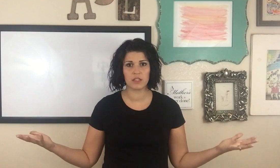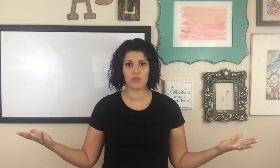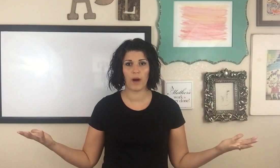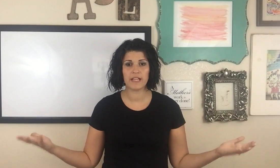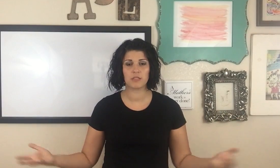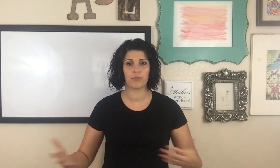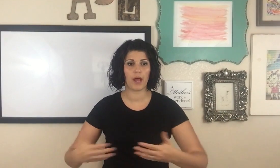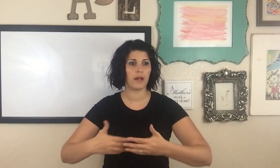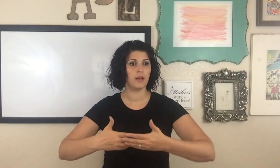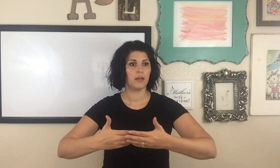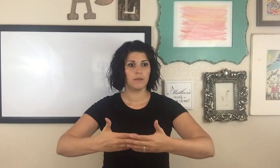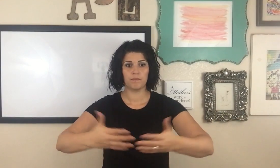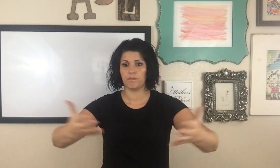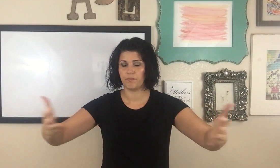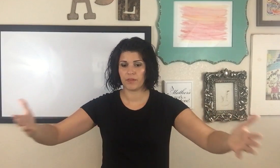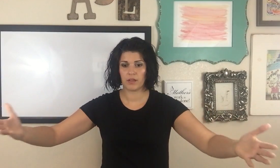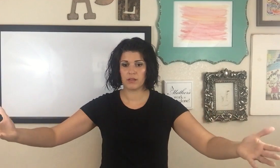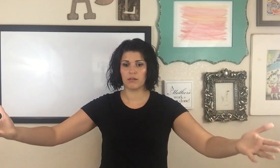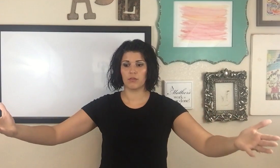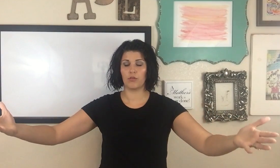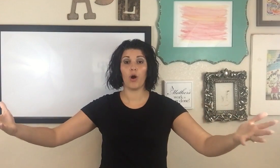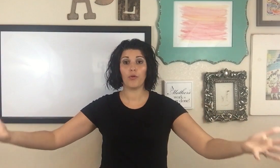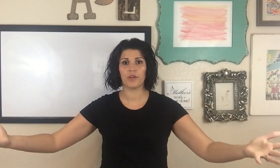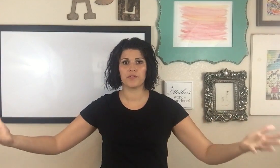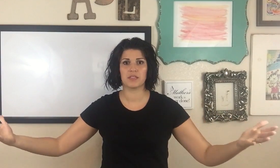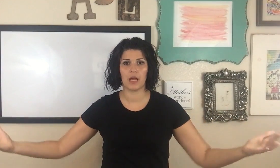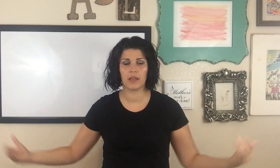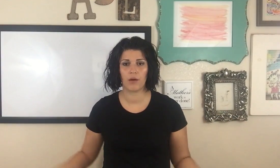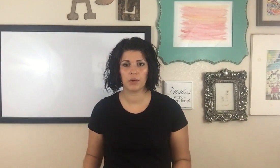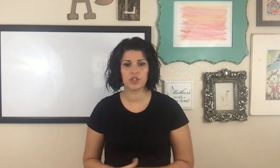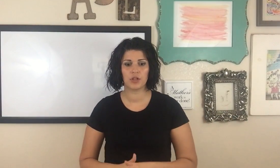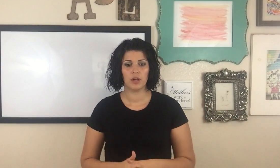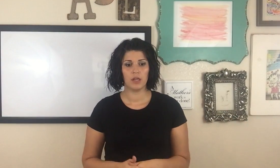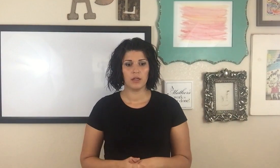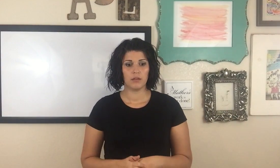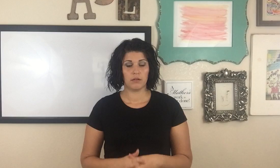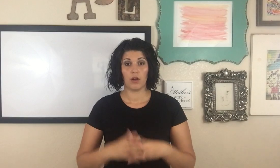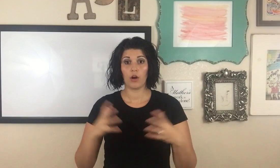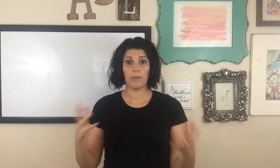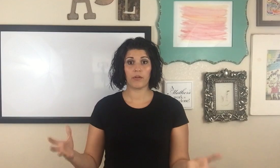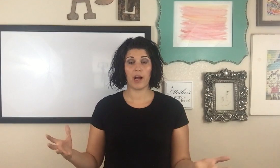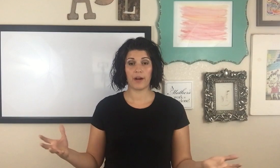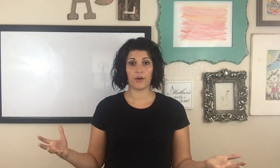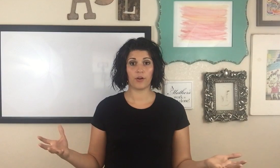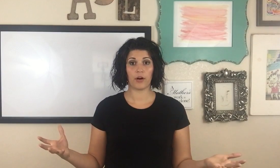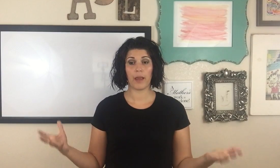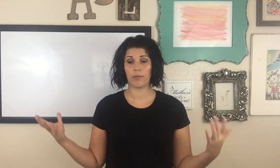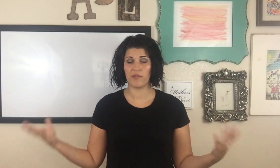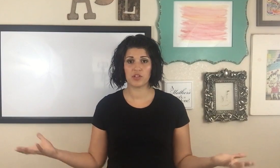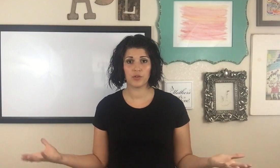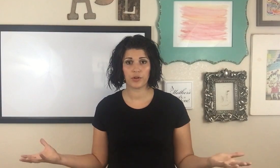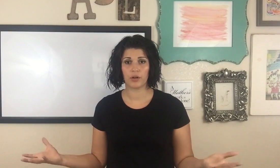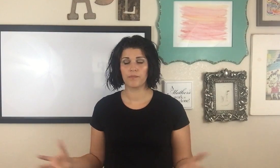really this widespread growth of sign language, her mother hired her, a private tutor.